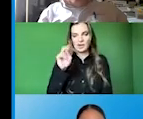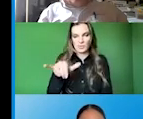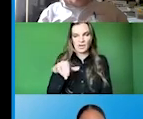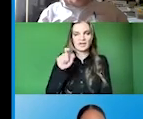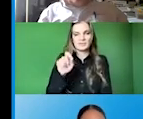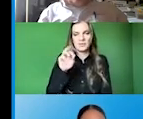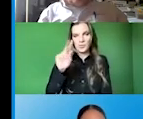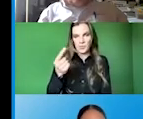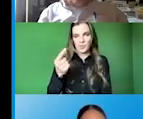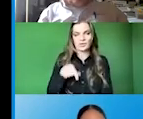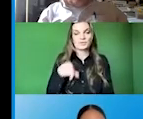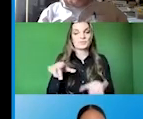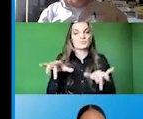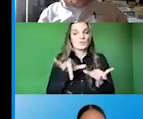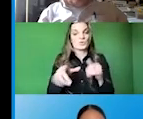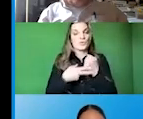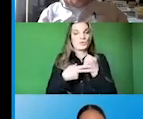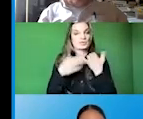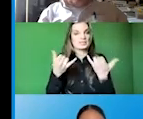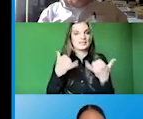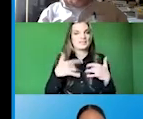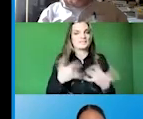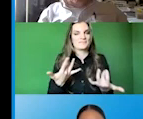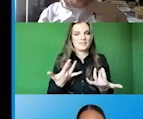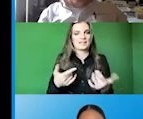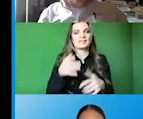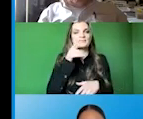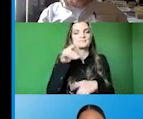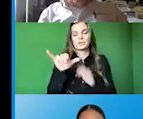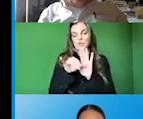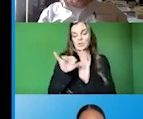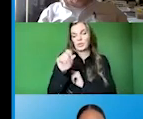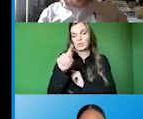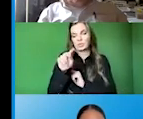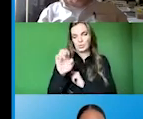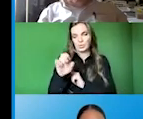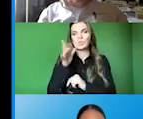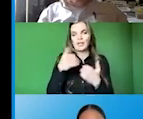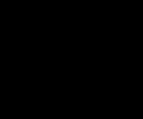The recording of this event will be made available on our YouTube channel within two to four weeks.